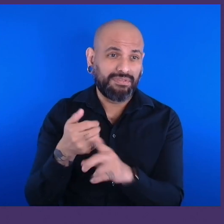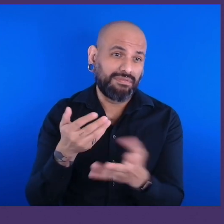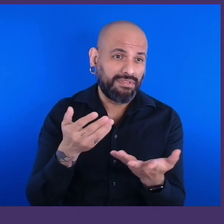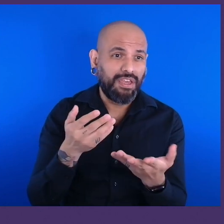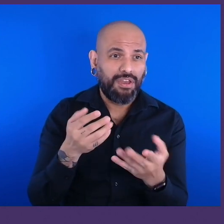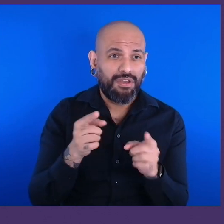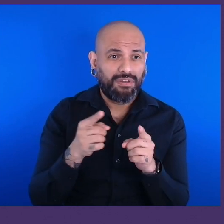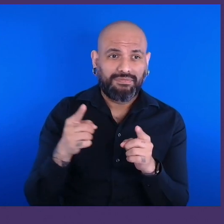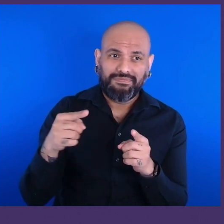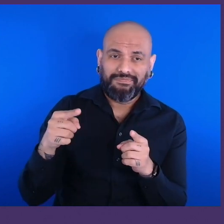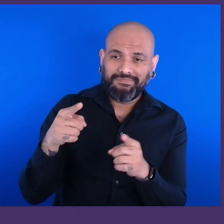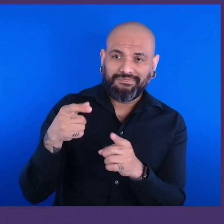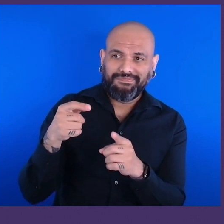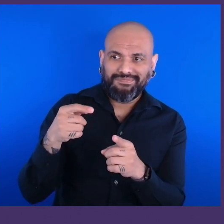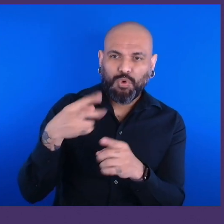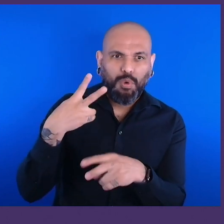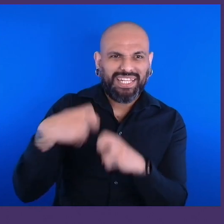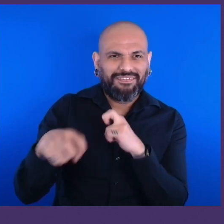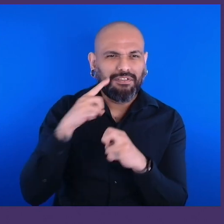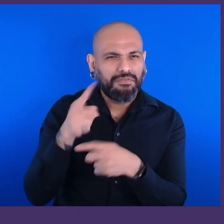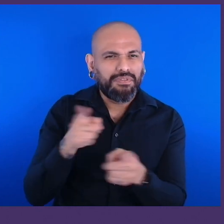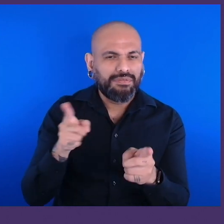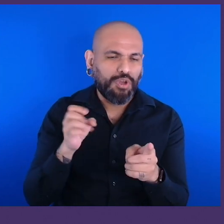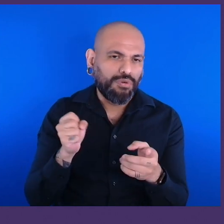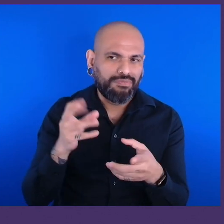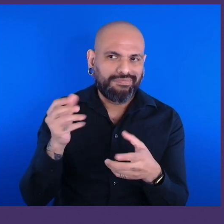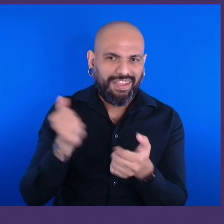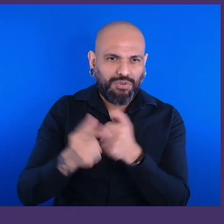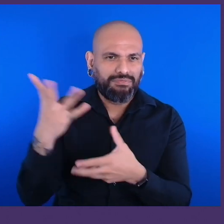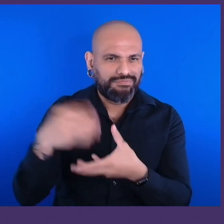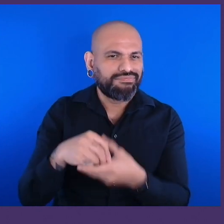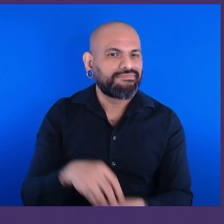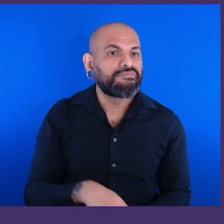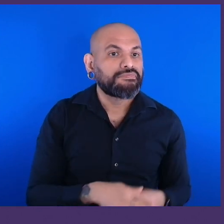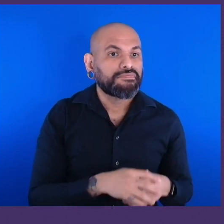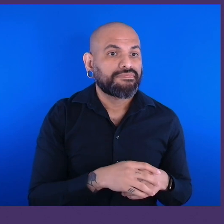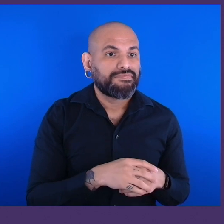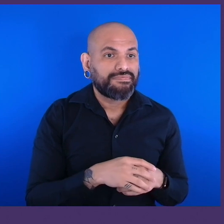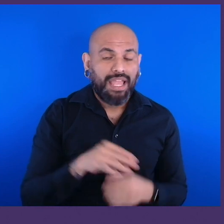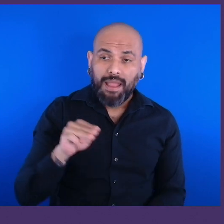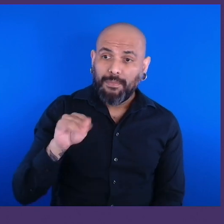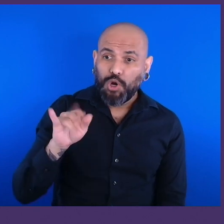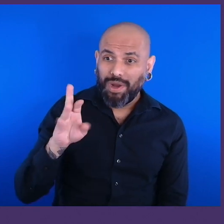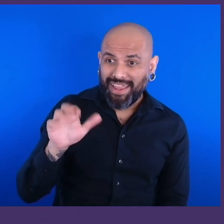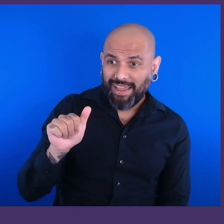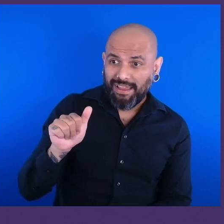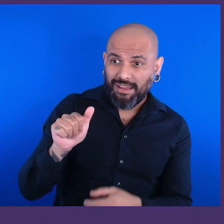Maria, you've got the final call-to-action. Maria Town: Well, I just want to say, "Ditto, ditto,